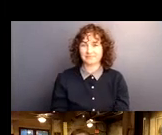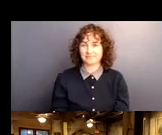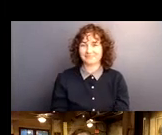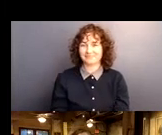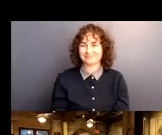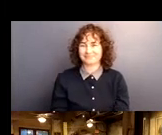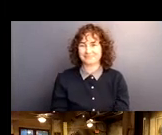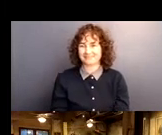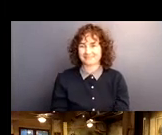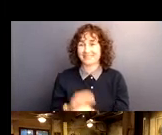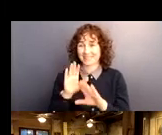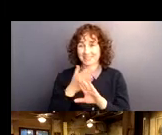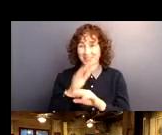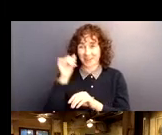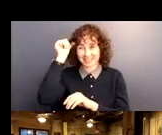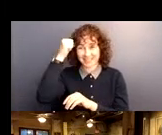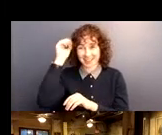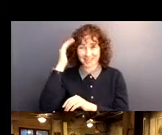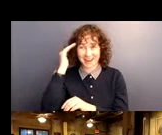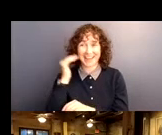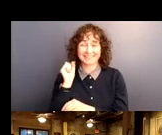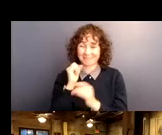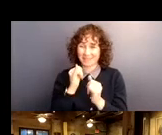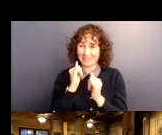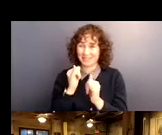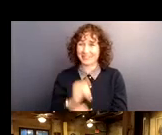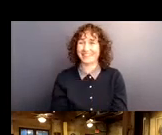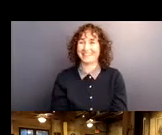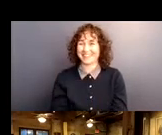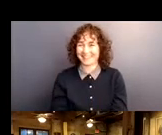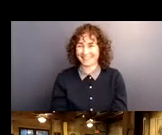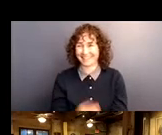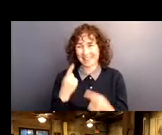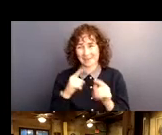The song is stuck in your head Yes. These songs get stuck in my head too Quite a bit